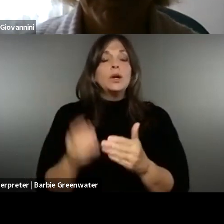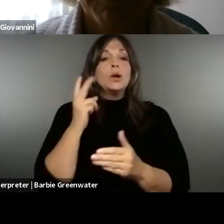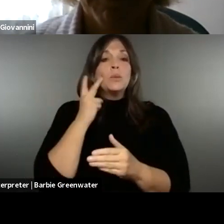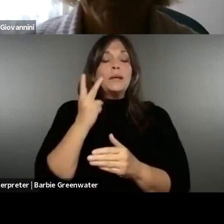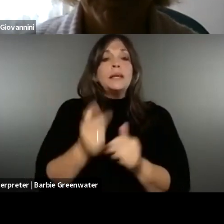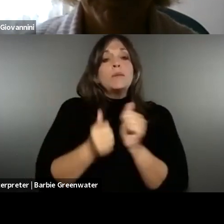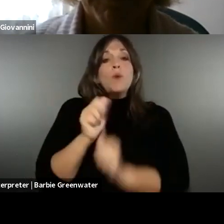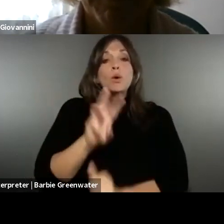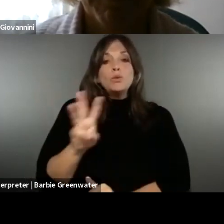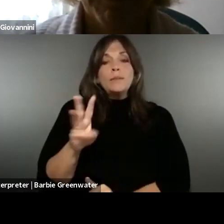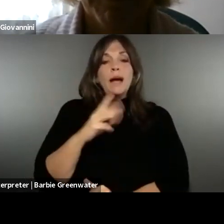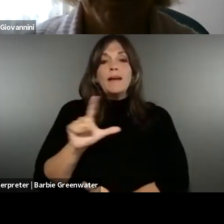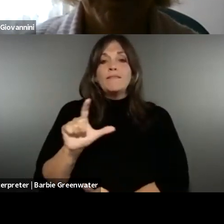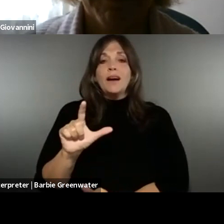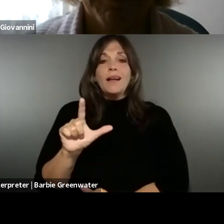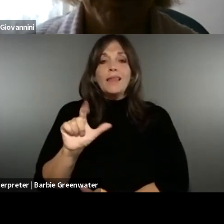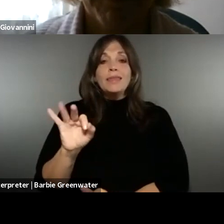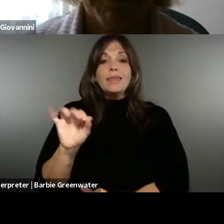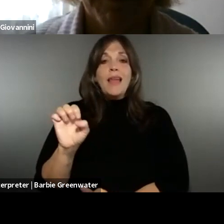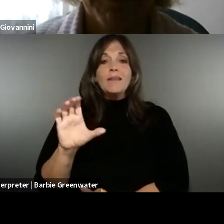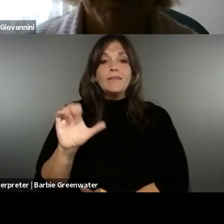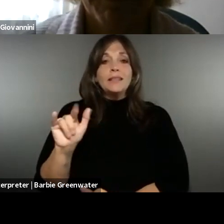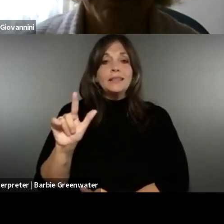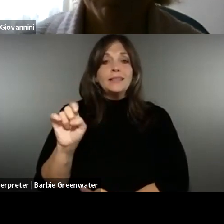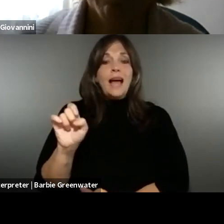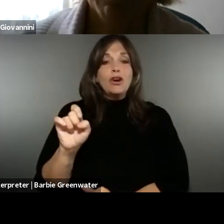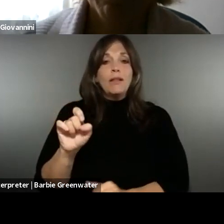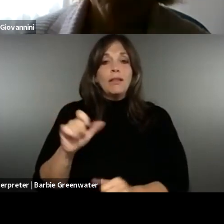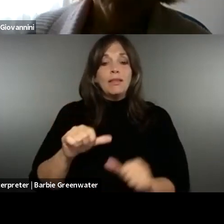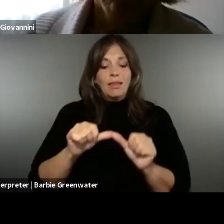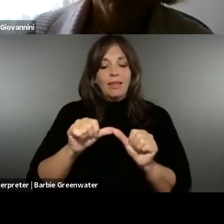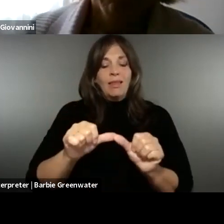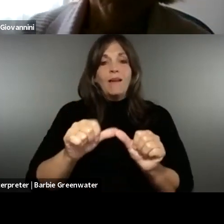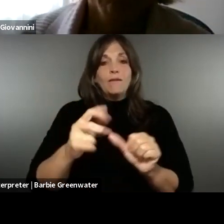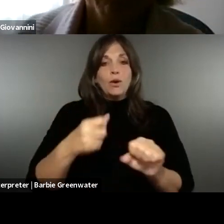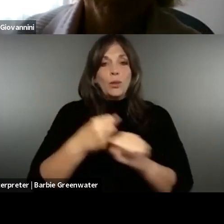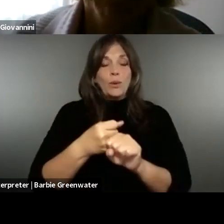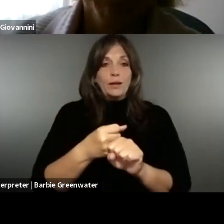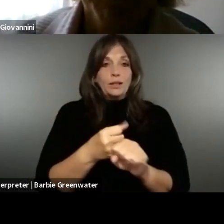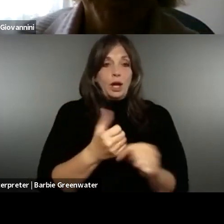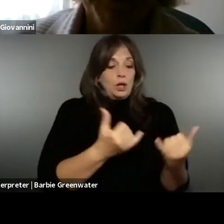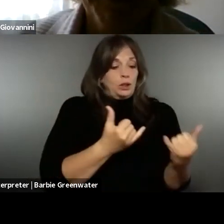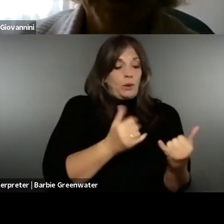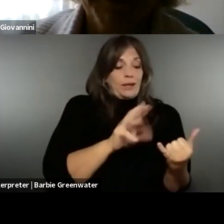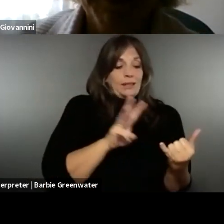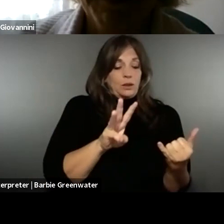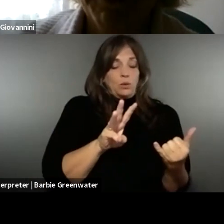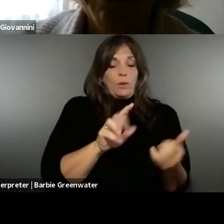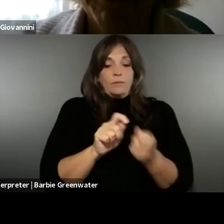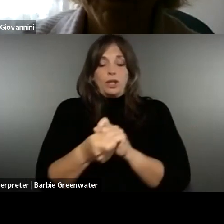to be ready for this new Act, we see that most websites have a lifecycle